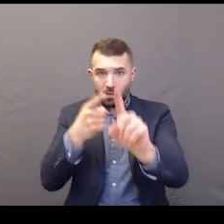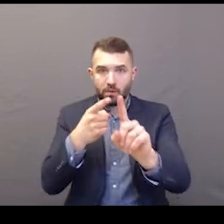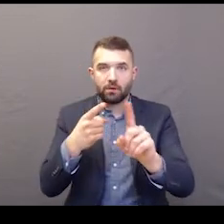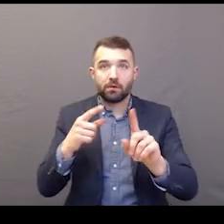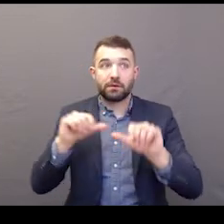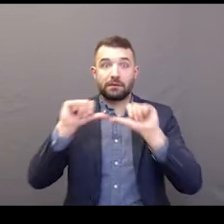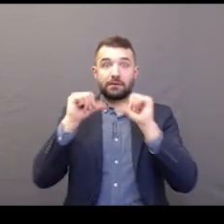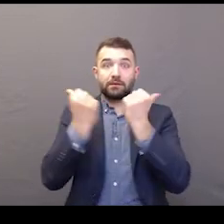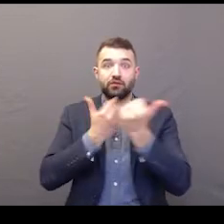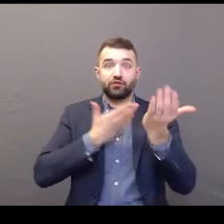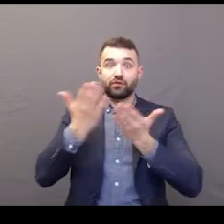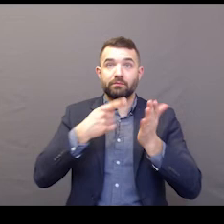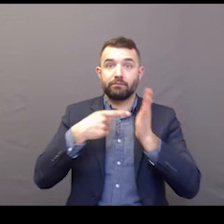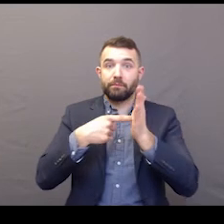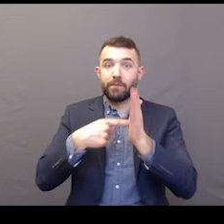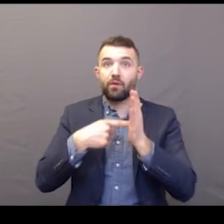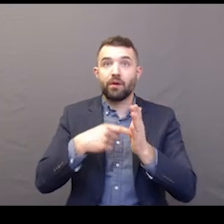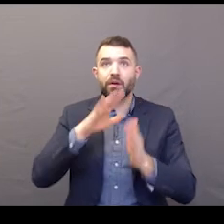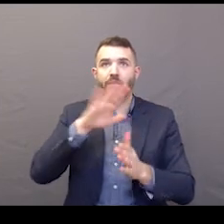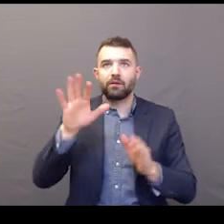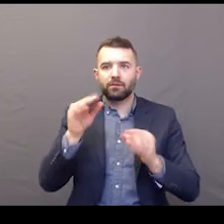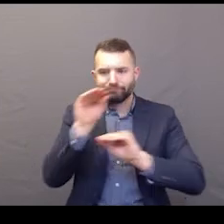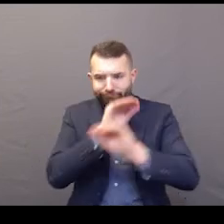is to reorient bus service to connect to the expanding Link light rail network.